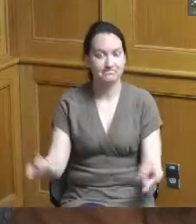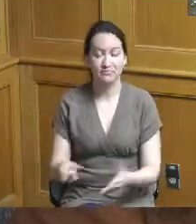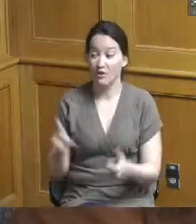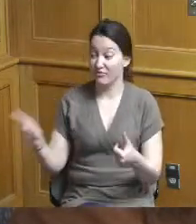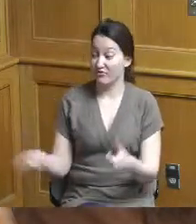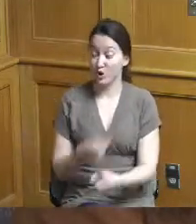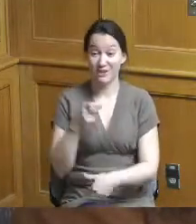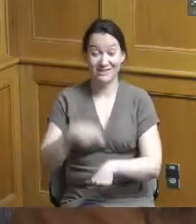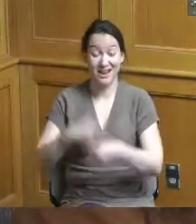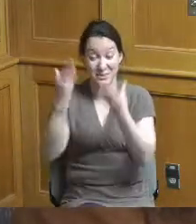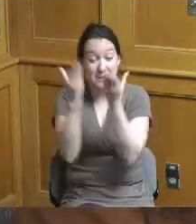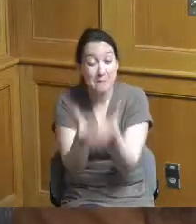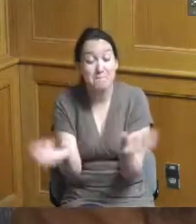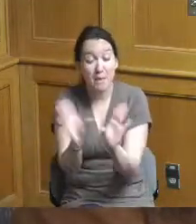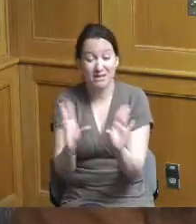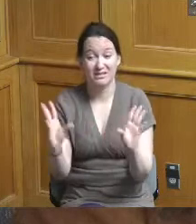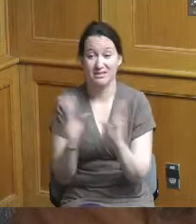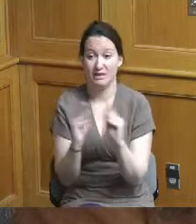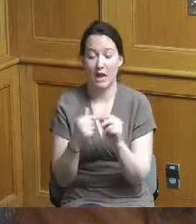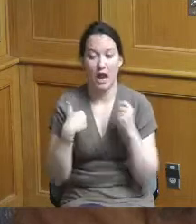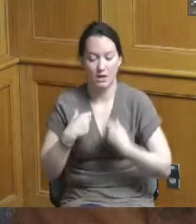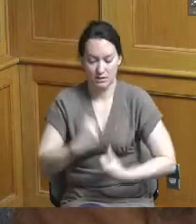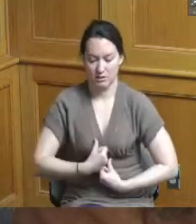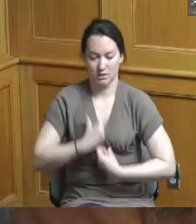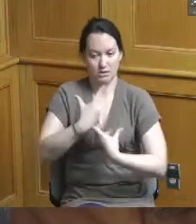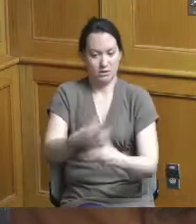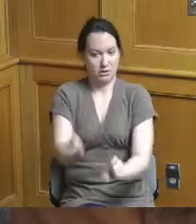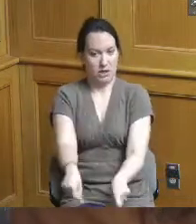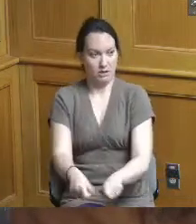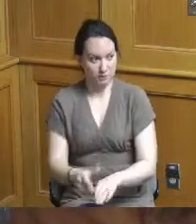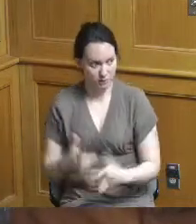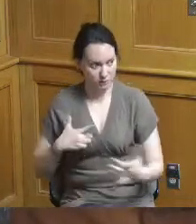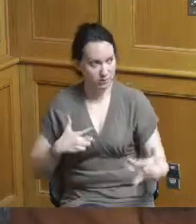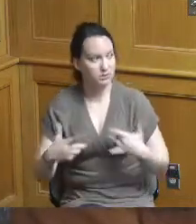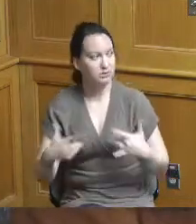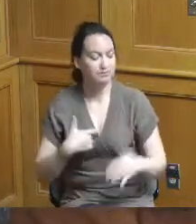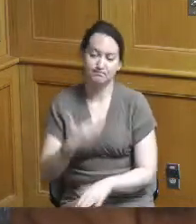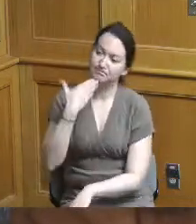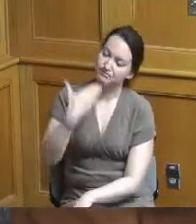first time we had a public meeting where I could express those concerns so thank you for allowing